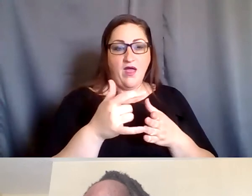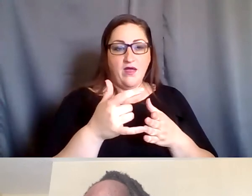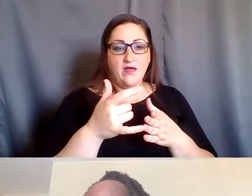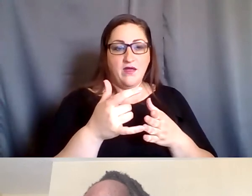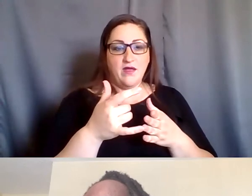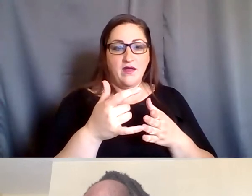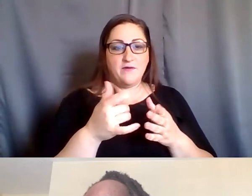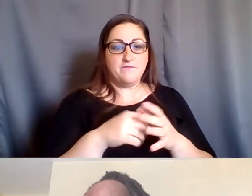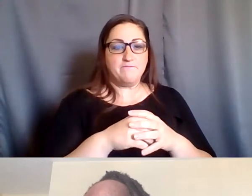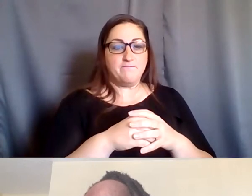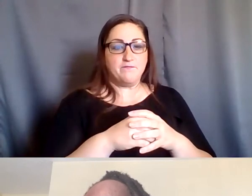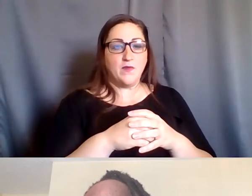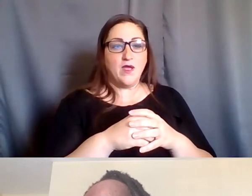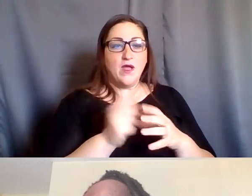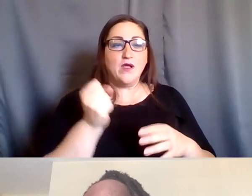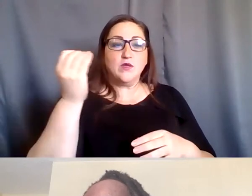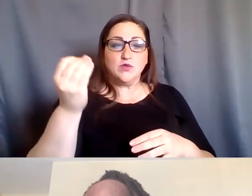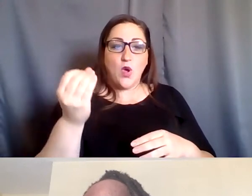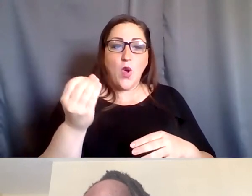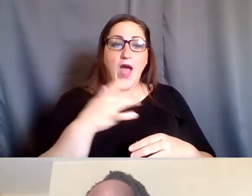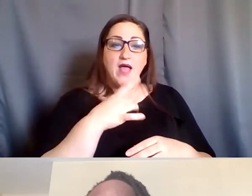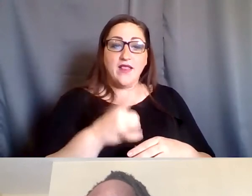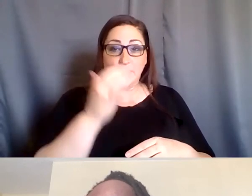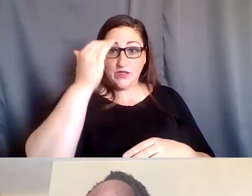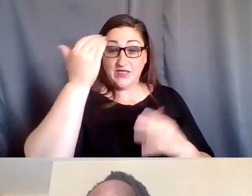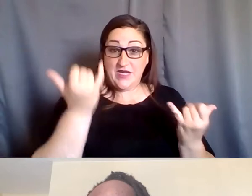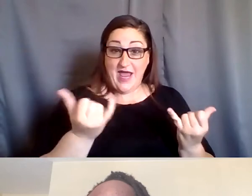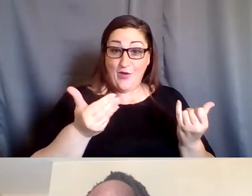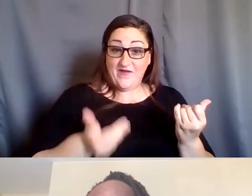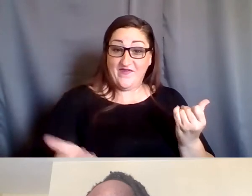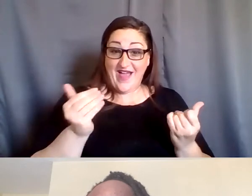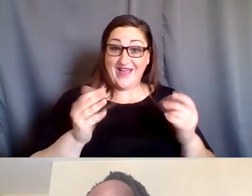So I’d like to now invite and introduce Imani Barbarin,